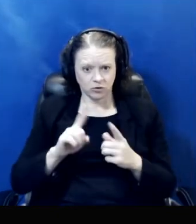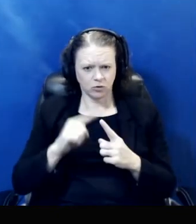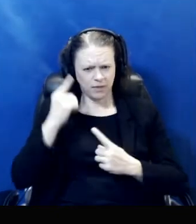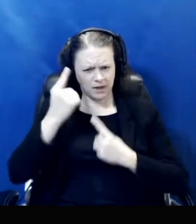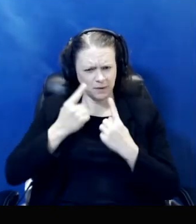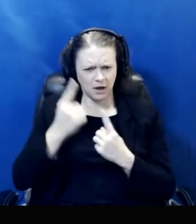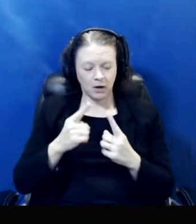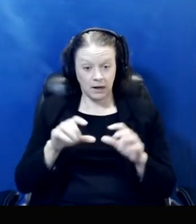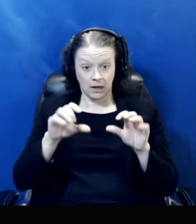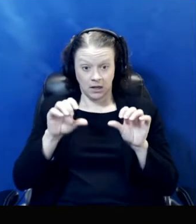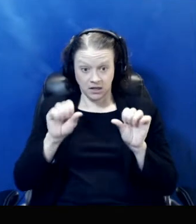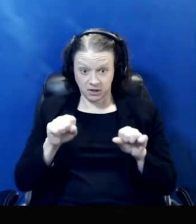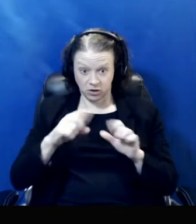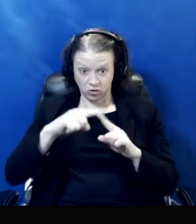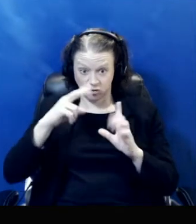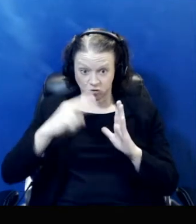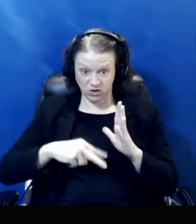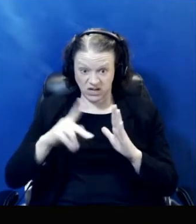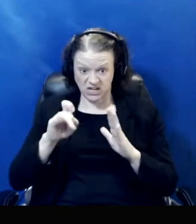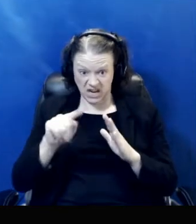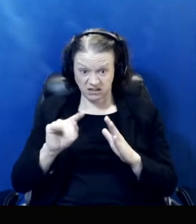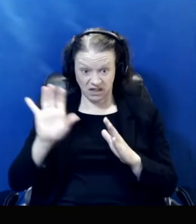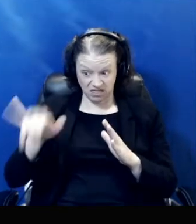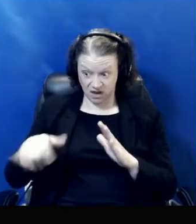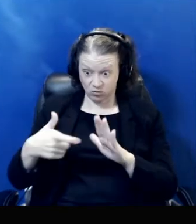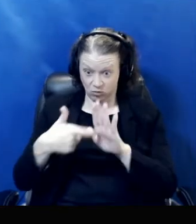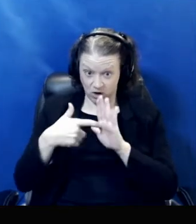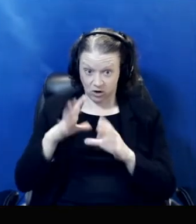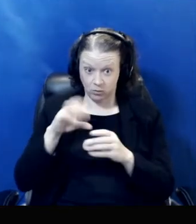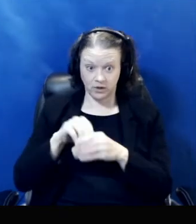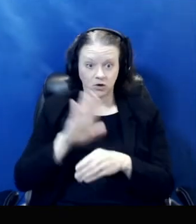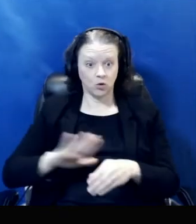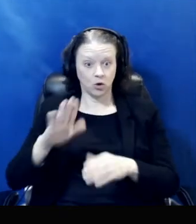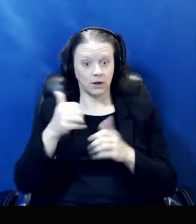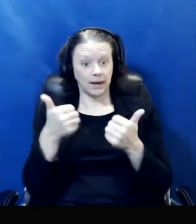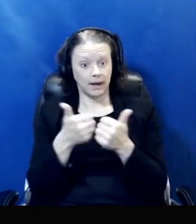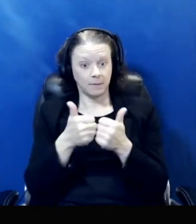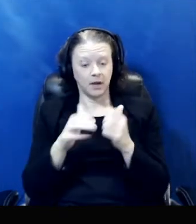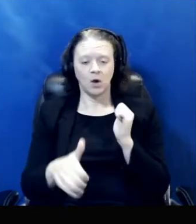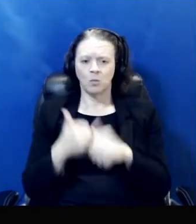to read text is a requirement in their game. Which, most of the time, the answer to that is